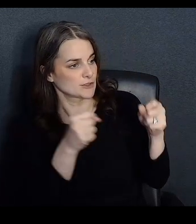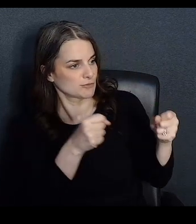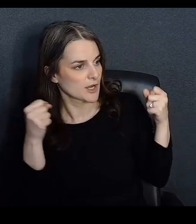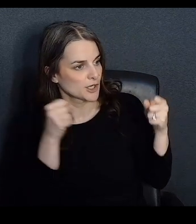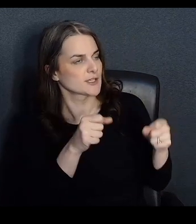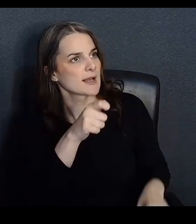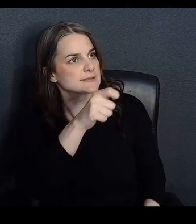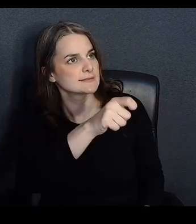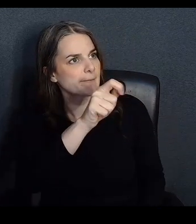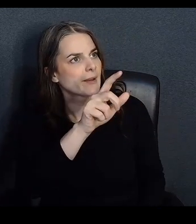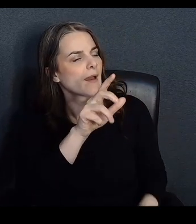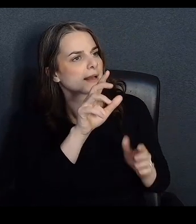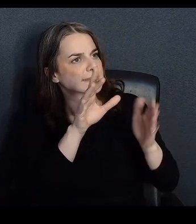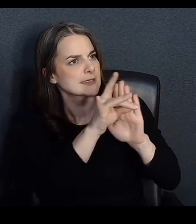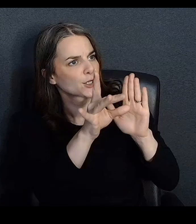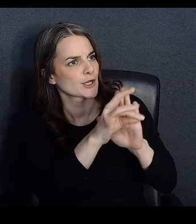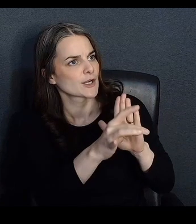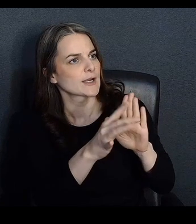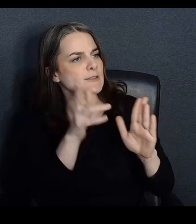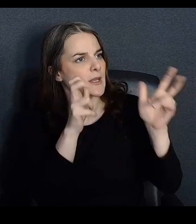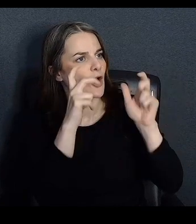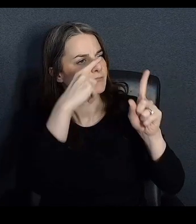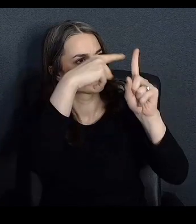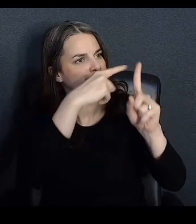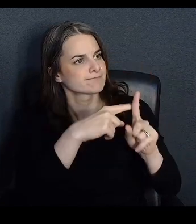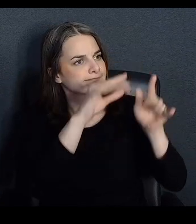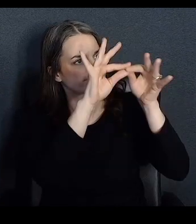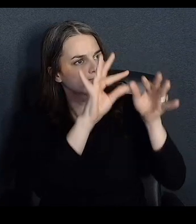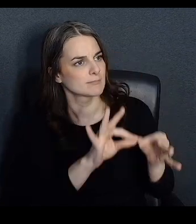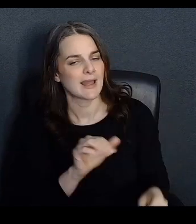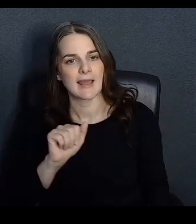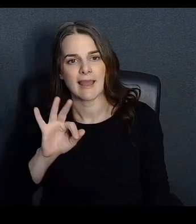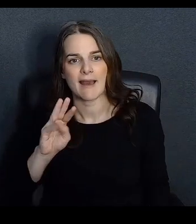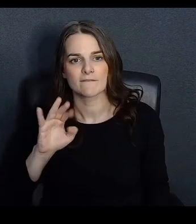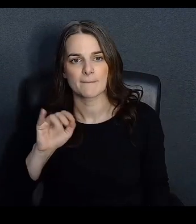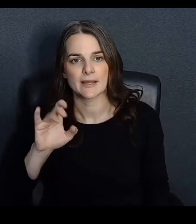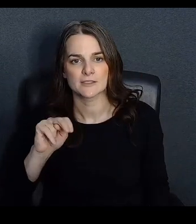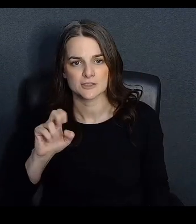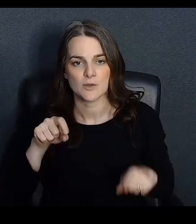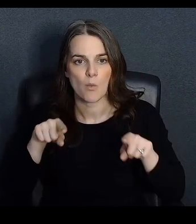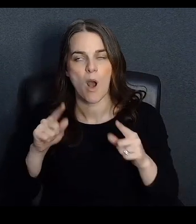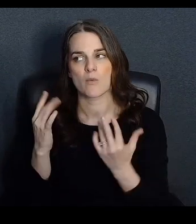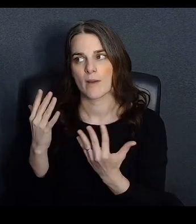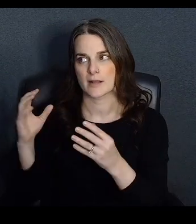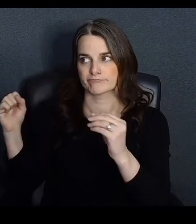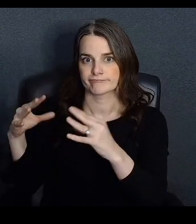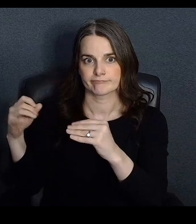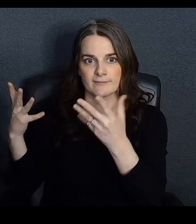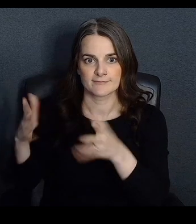she can tap to hear her morning affirmations while she waits. Then she's done eating. She wants to go do the dishes.